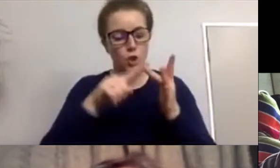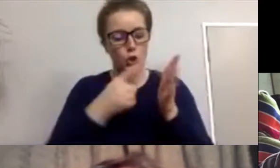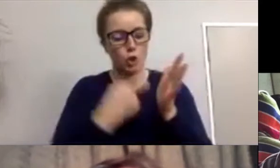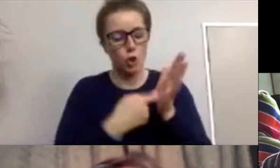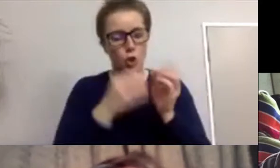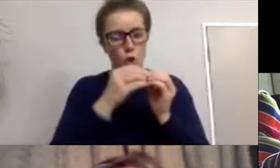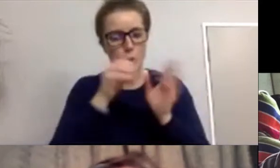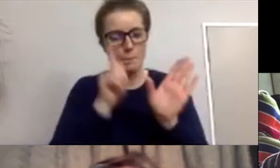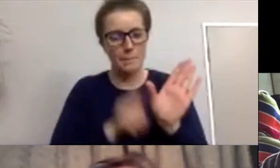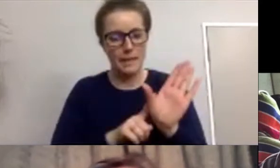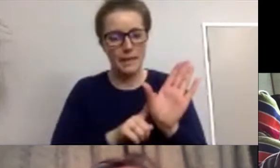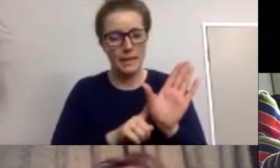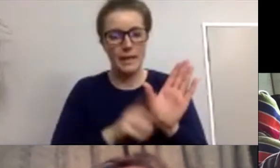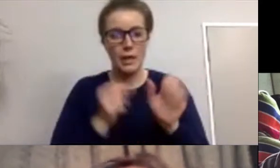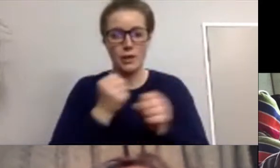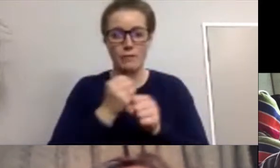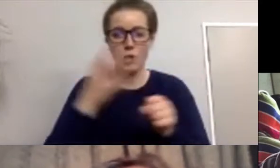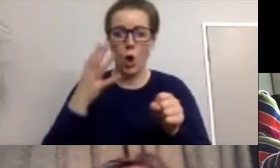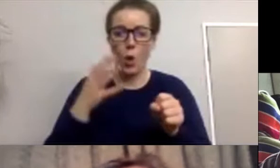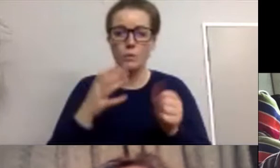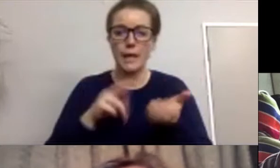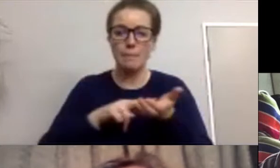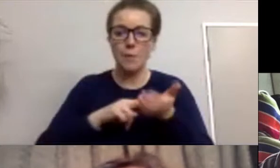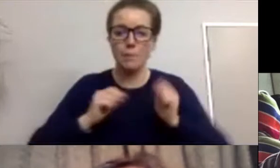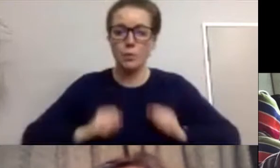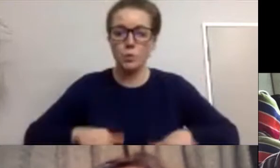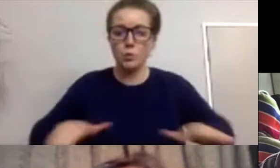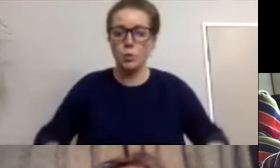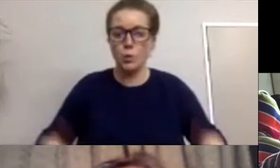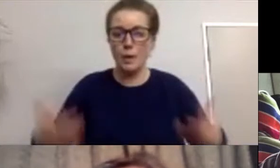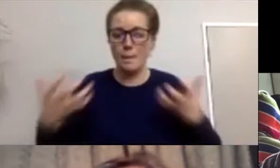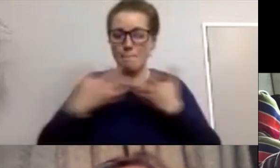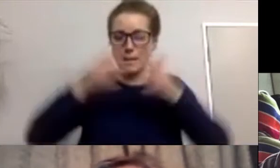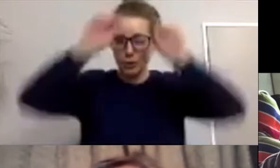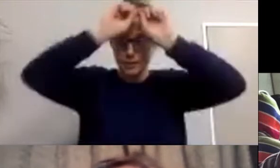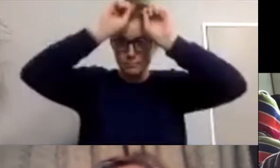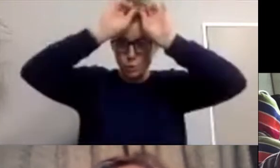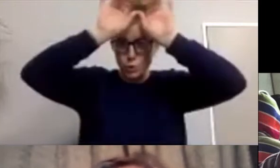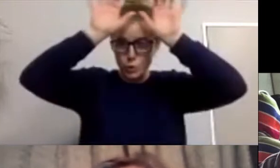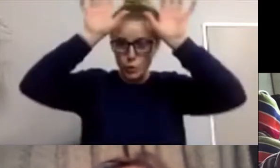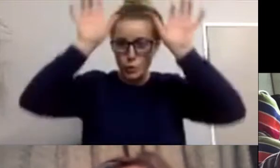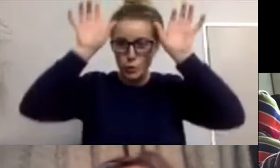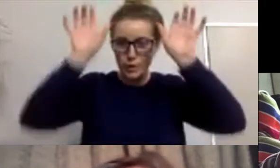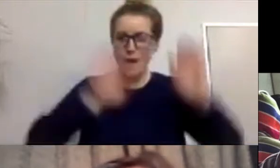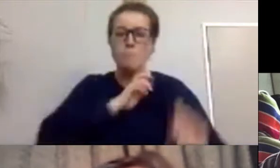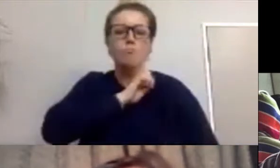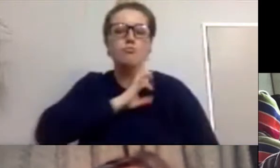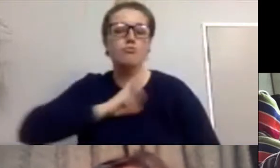purple tutu with matching tiara and necklace and she is greeting